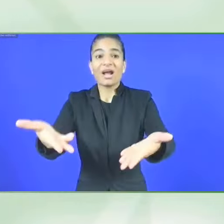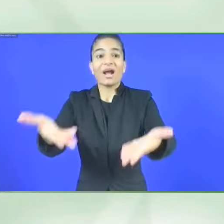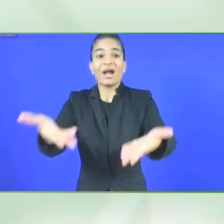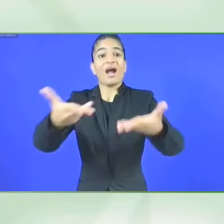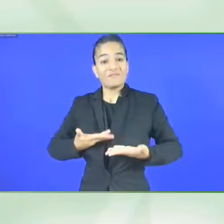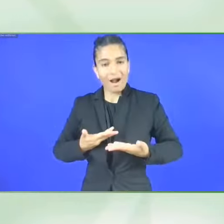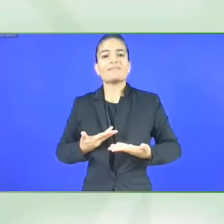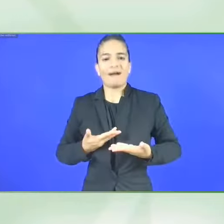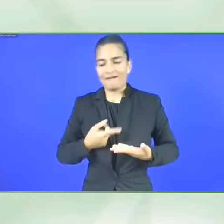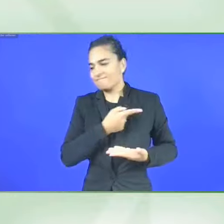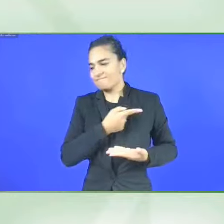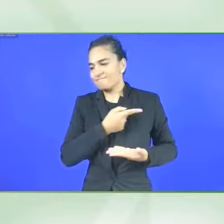diverse needs.